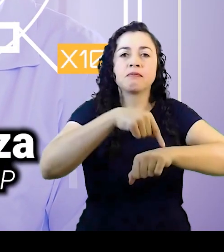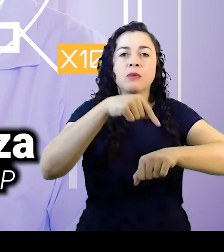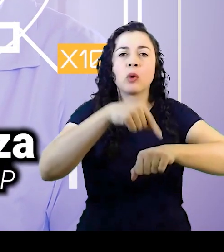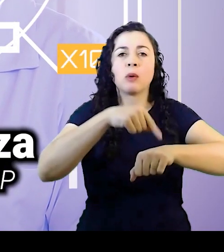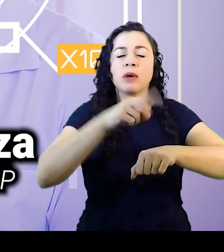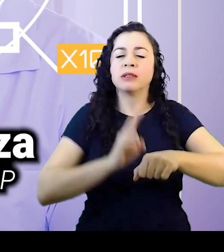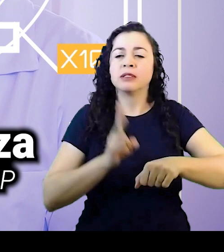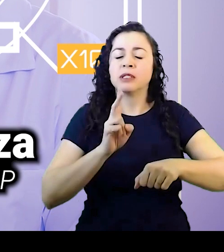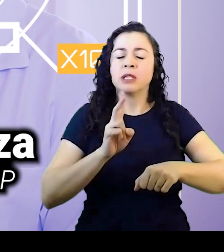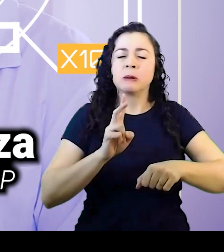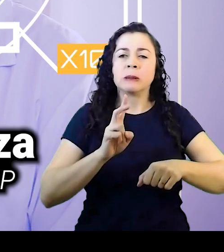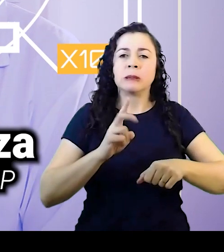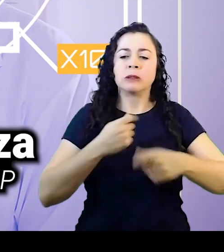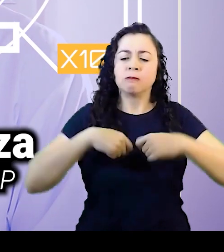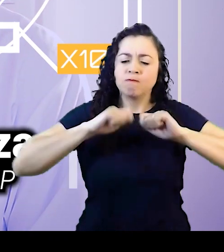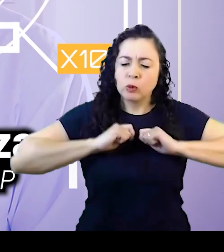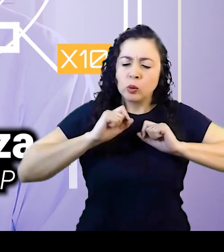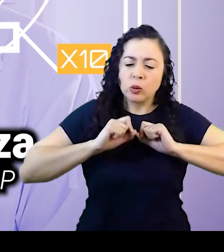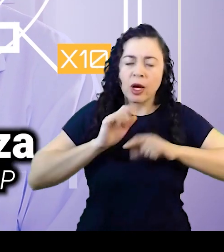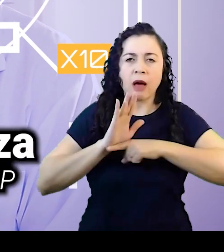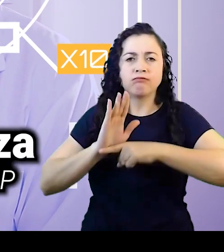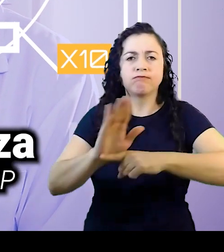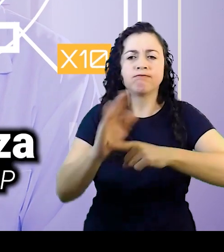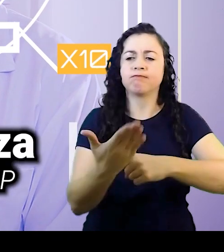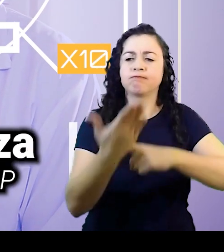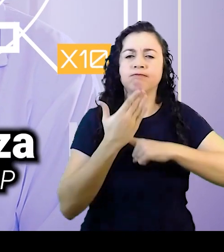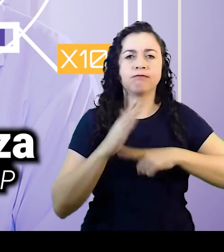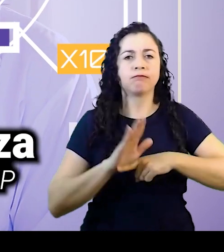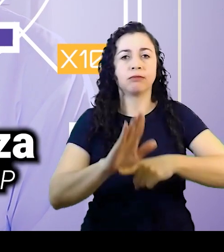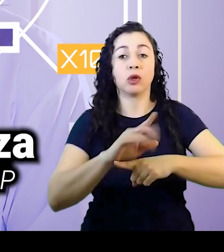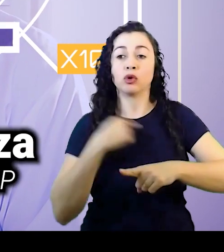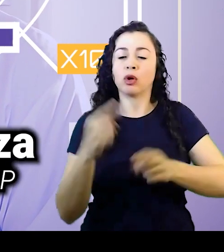tendency to collaborate, we as scientists wanting to collaborate to solve